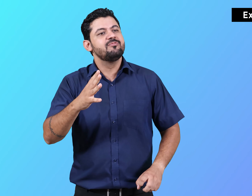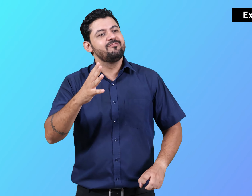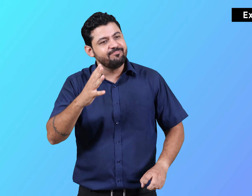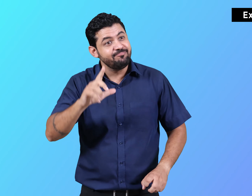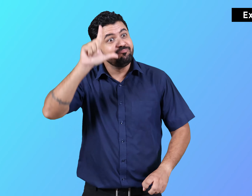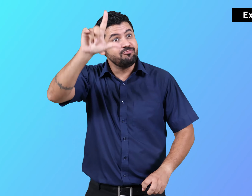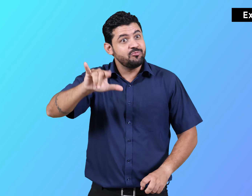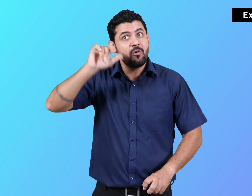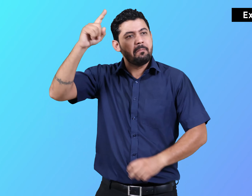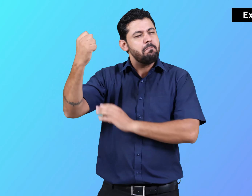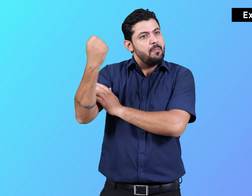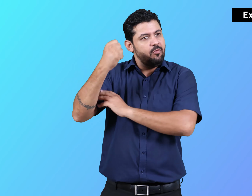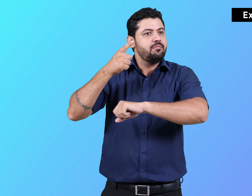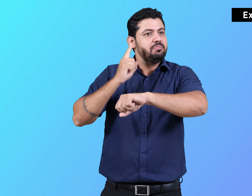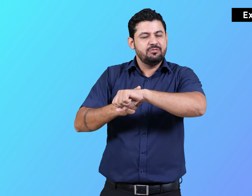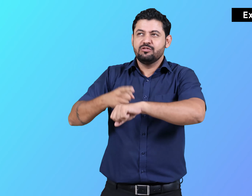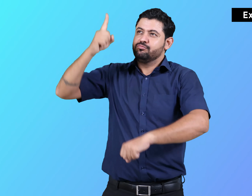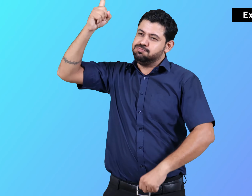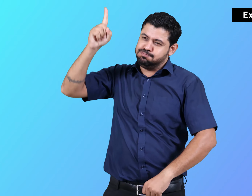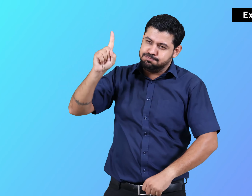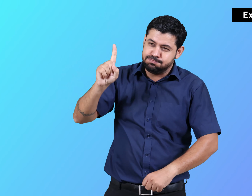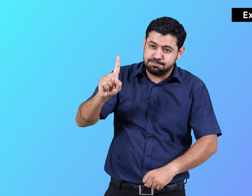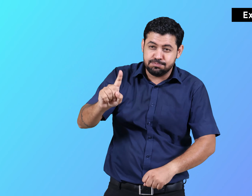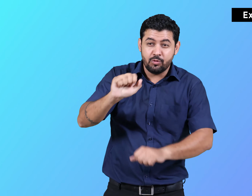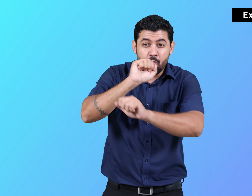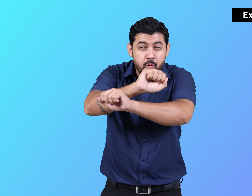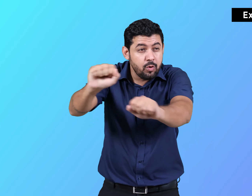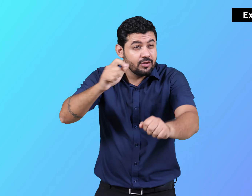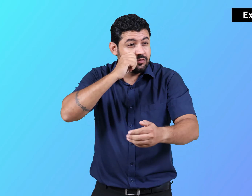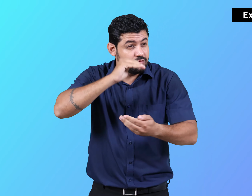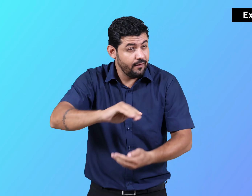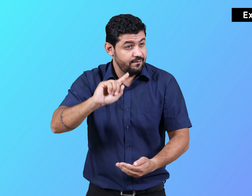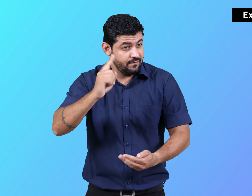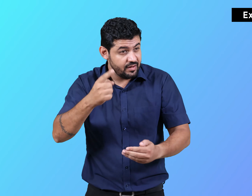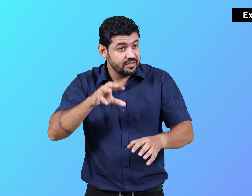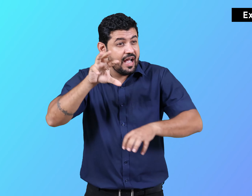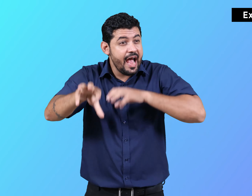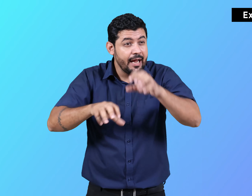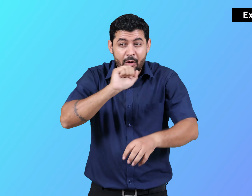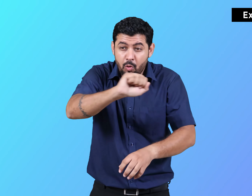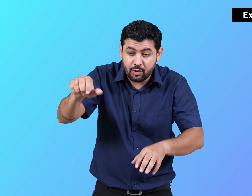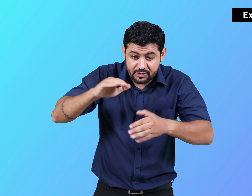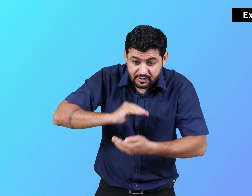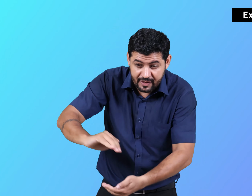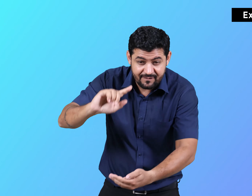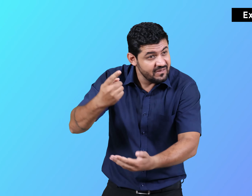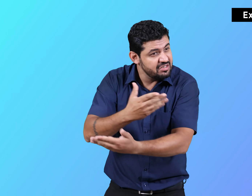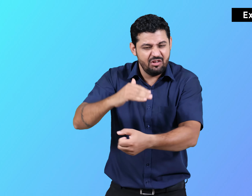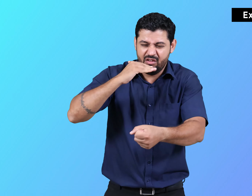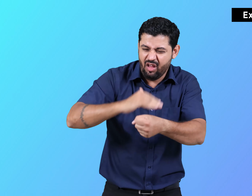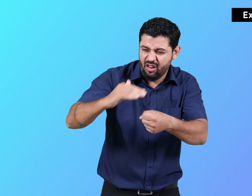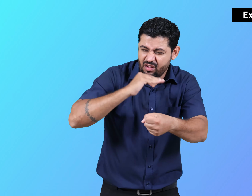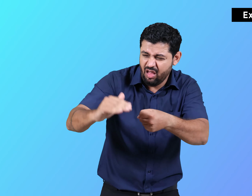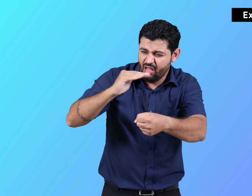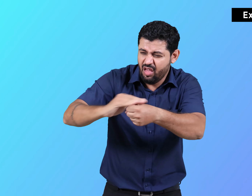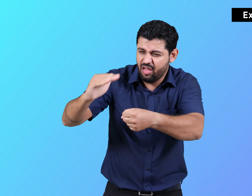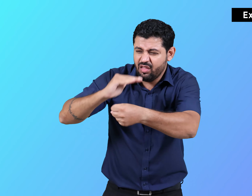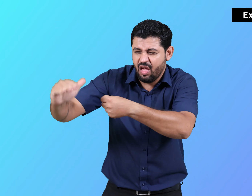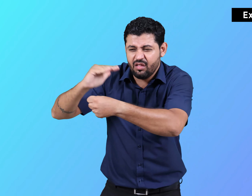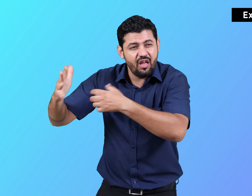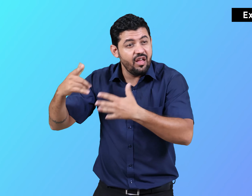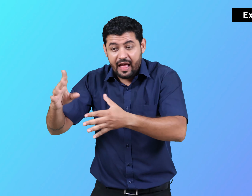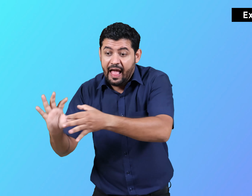So the LORD killed every firstborn in all the land. (The Lord killed the firstborn males—animal and human.)